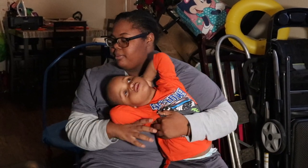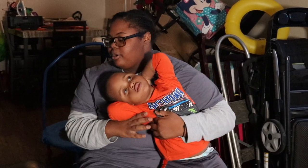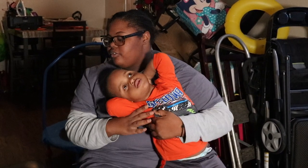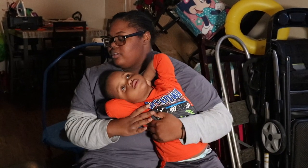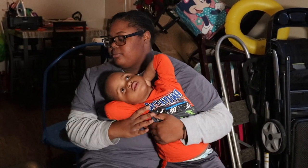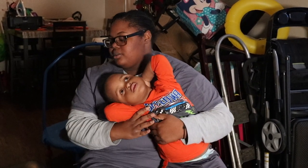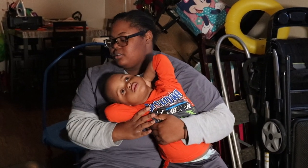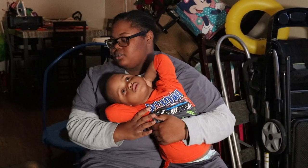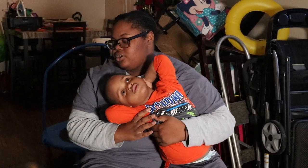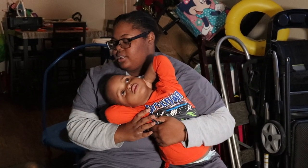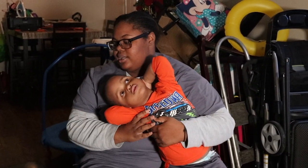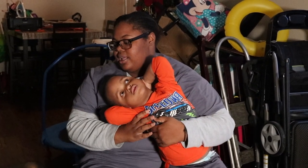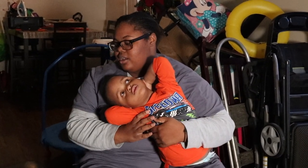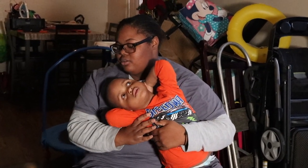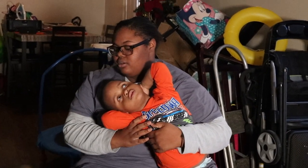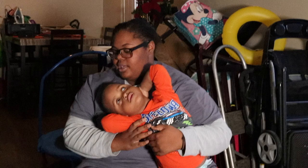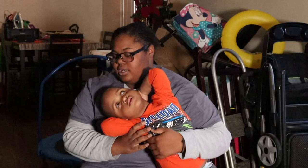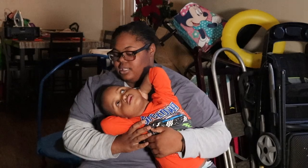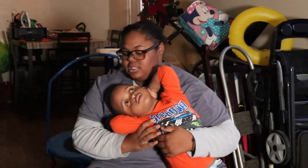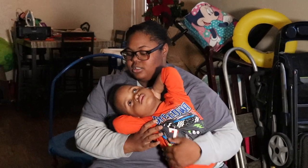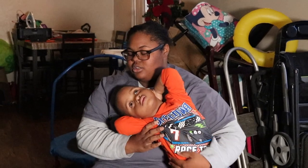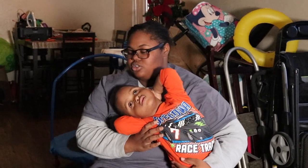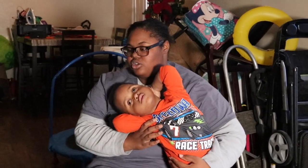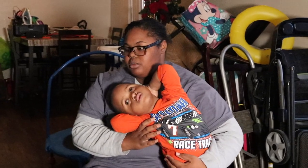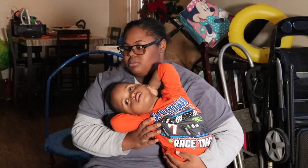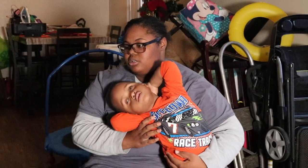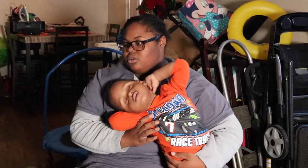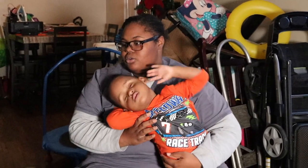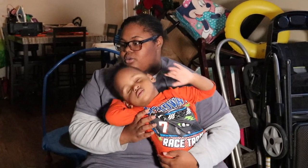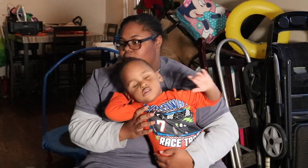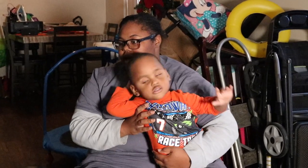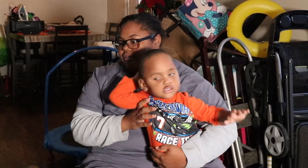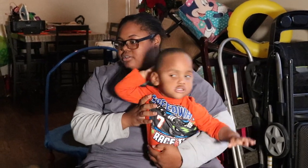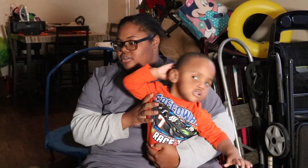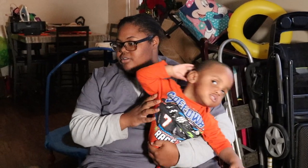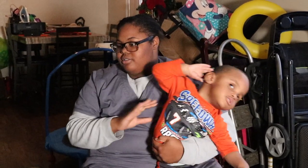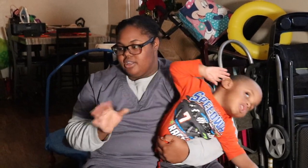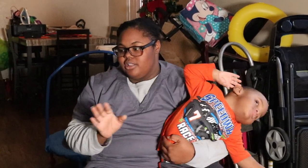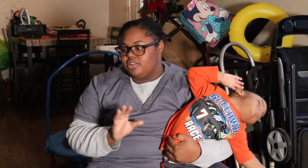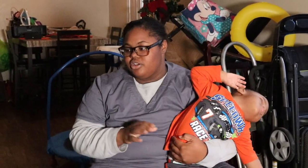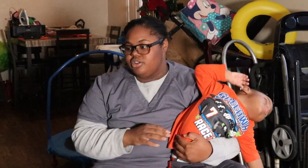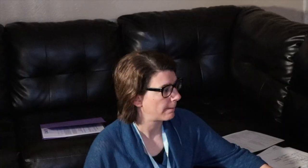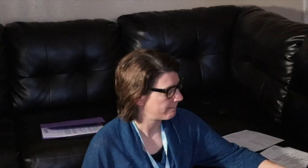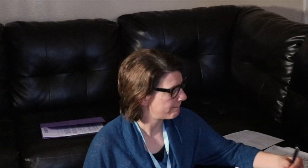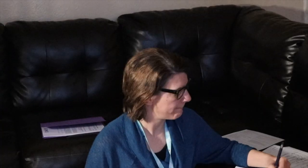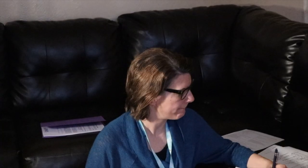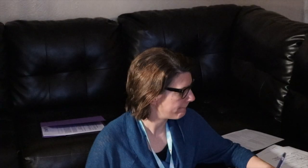But both of them are draining now and he's still on drops, so after they are clear they are gonna do another hearing test.